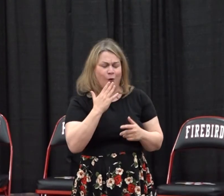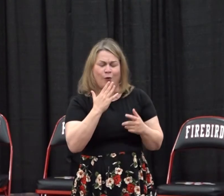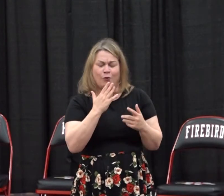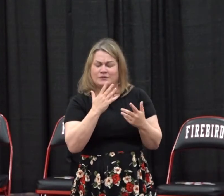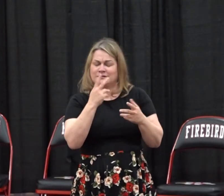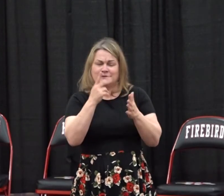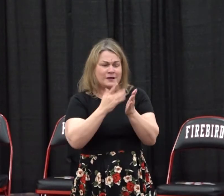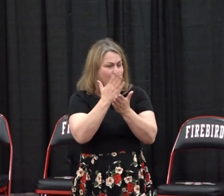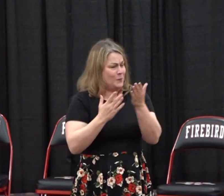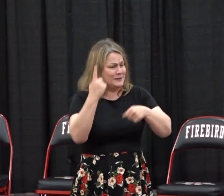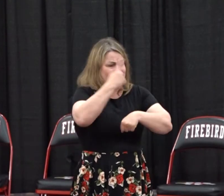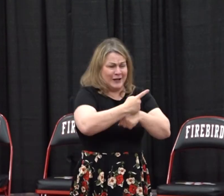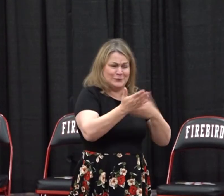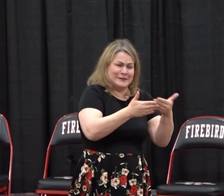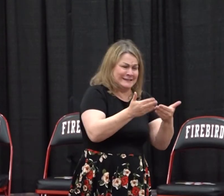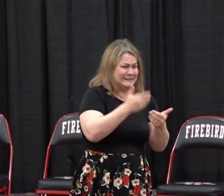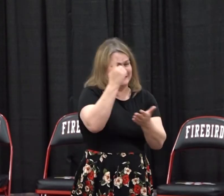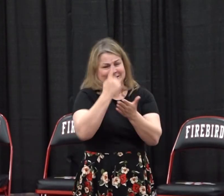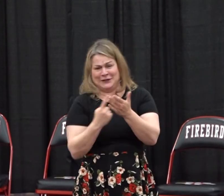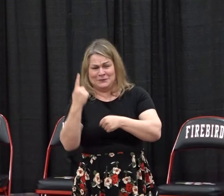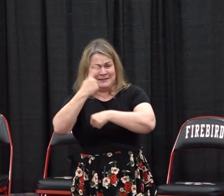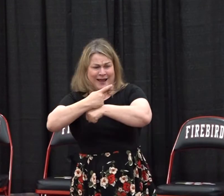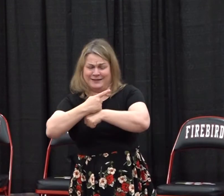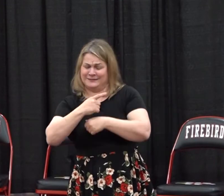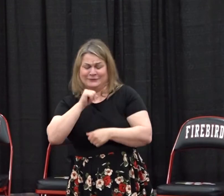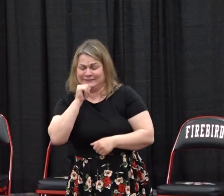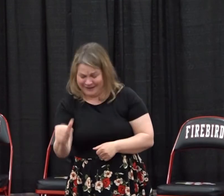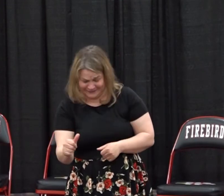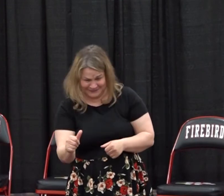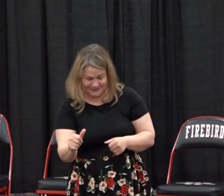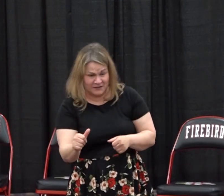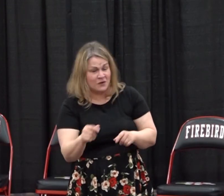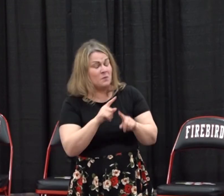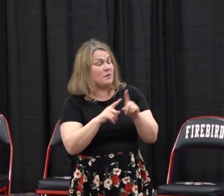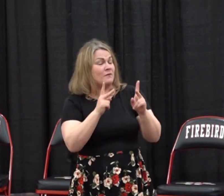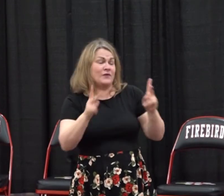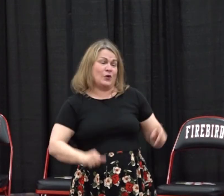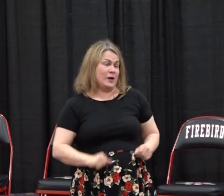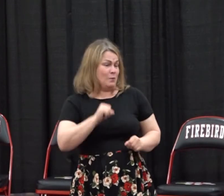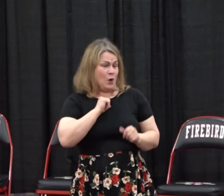You guys know that some days were easy and some days were not.